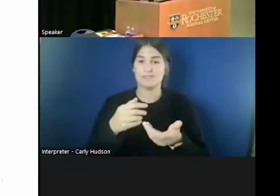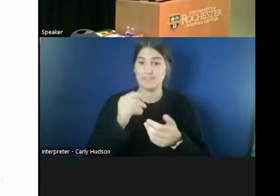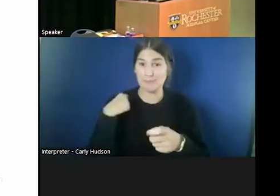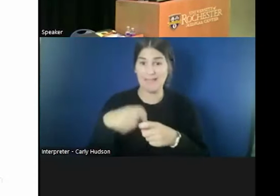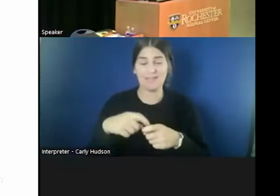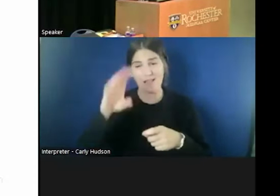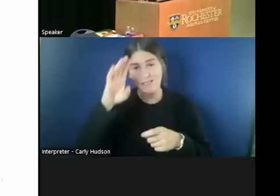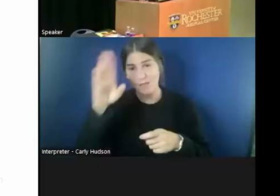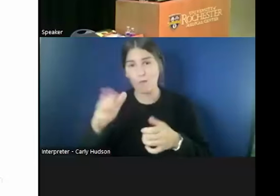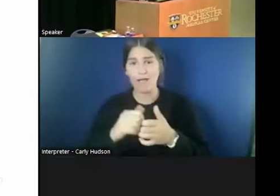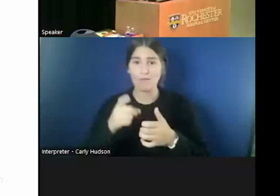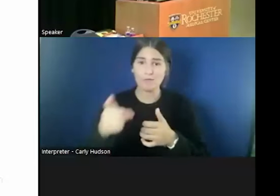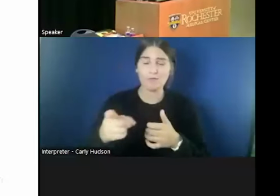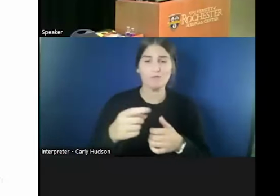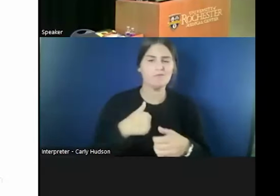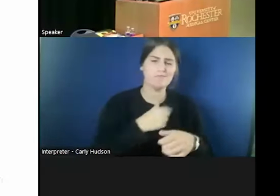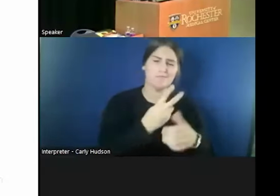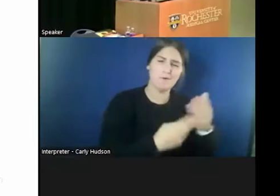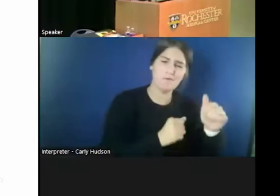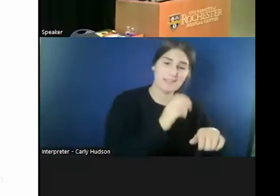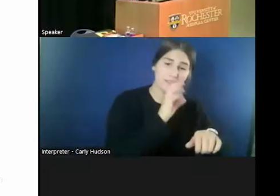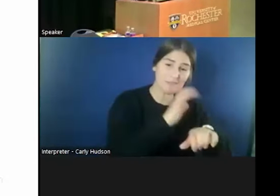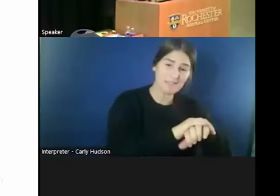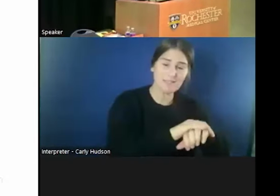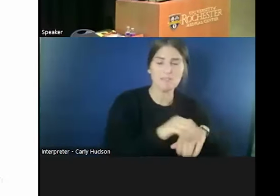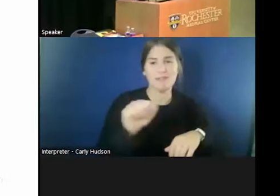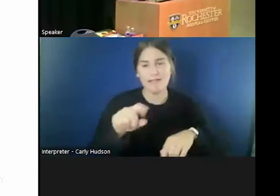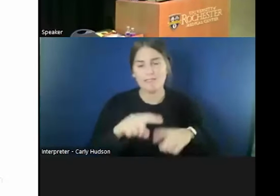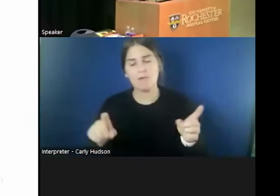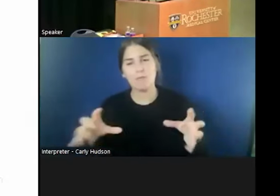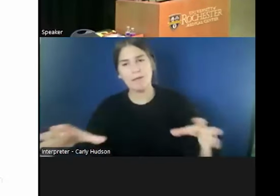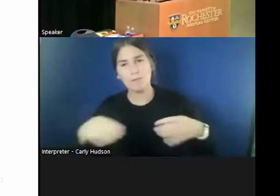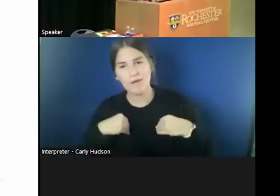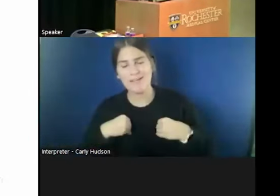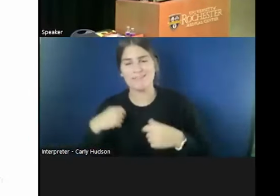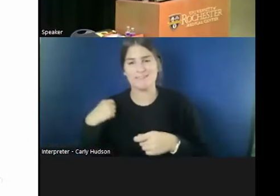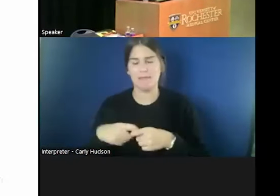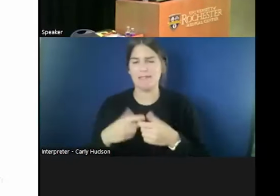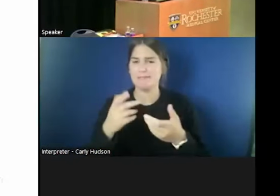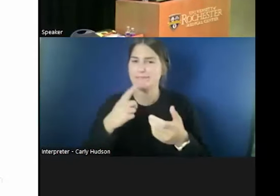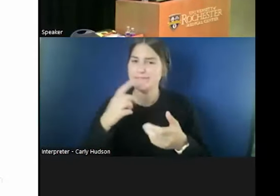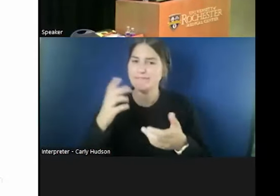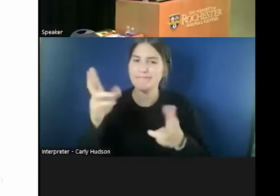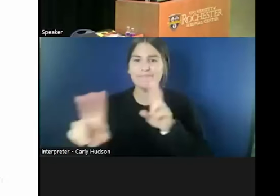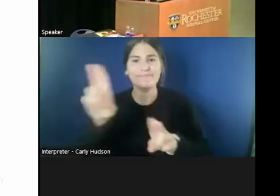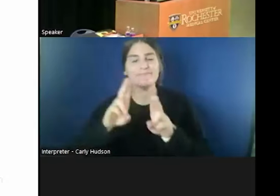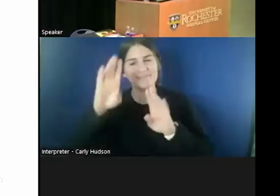that simple we speak English but we choose and we Embrace we hug Hi how are you those cultural